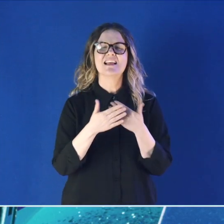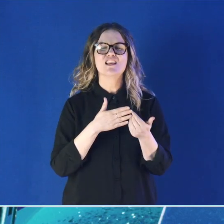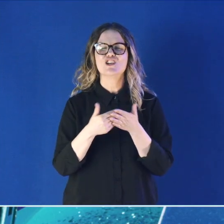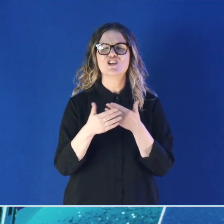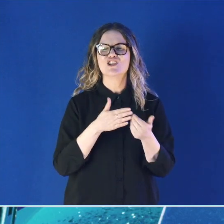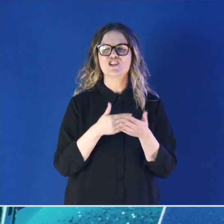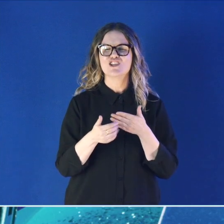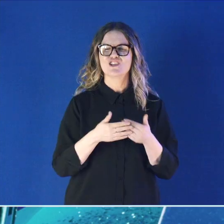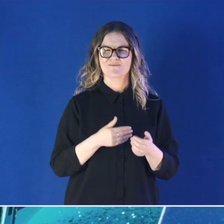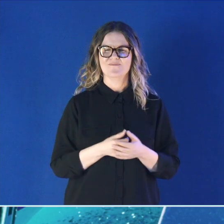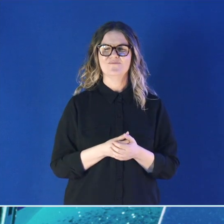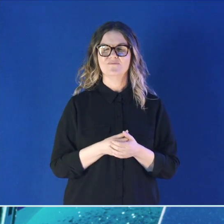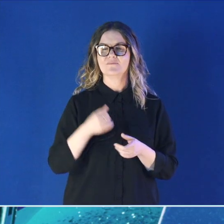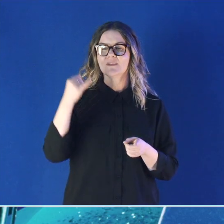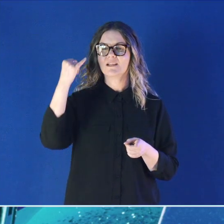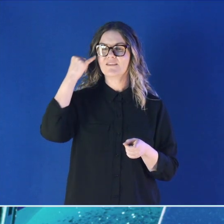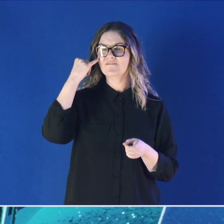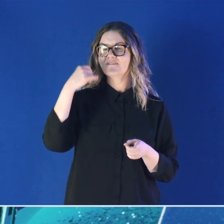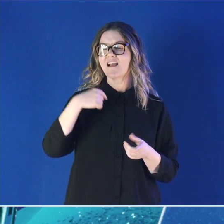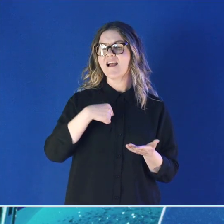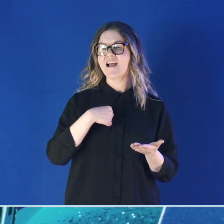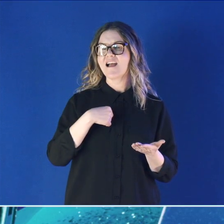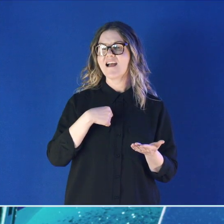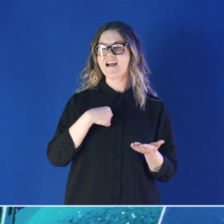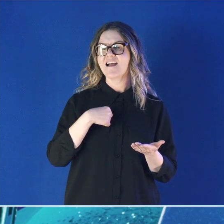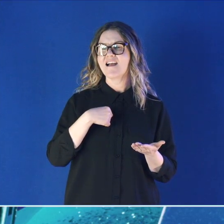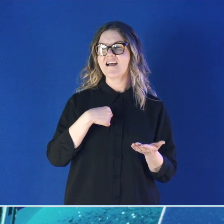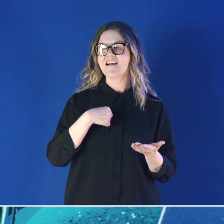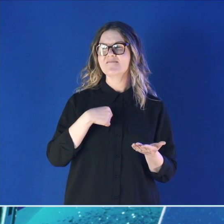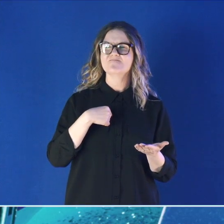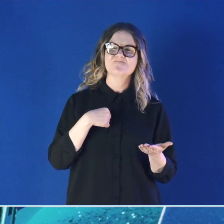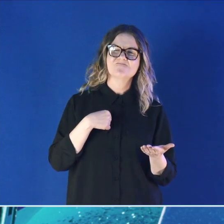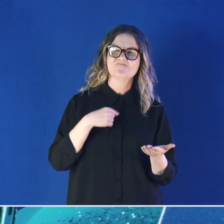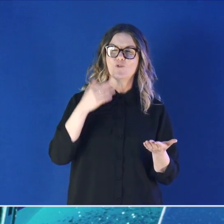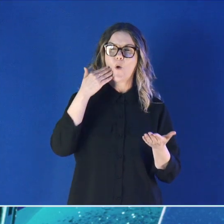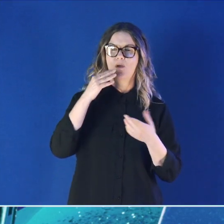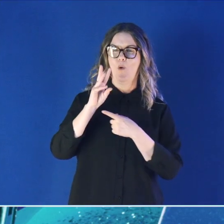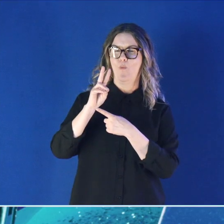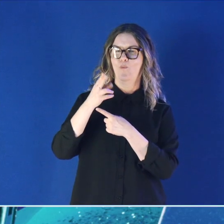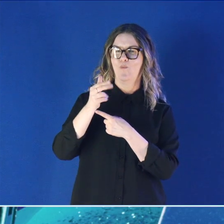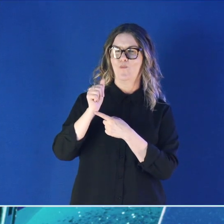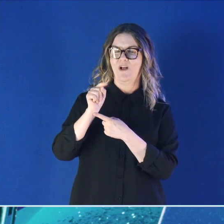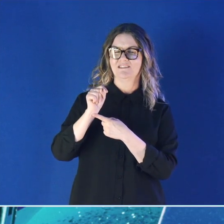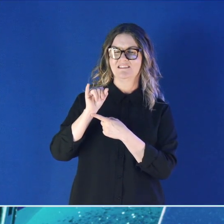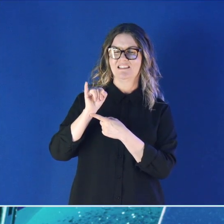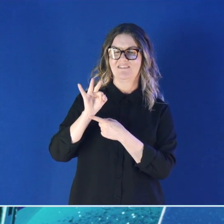about having your personal connection. We all have lived experience, our personal connection to this work.